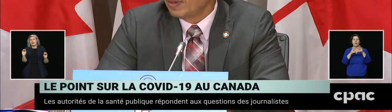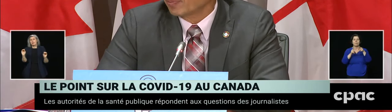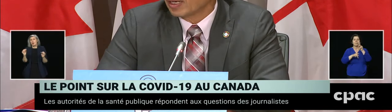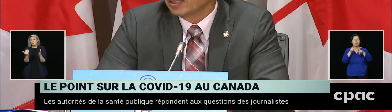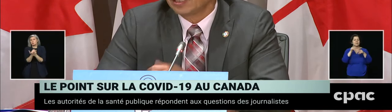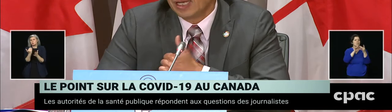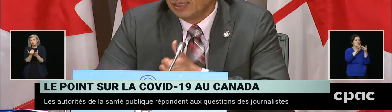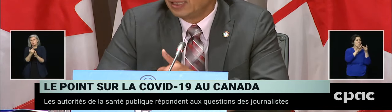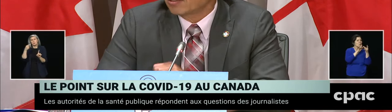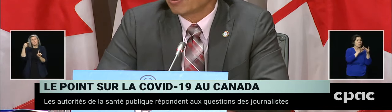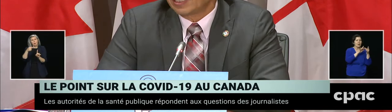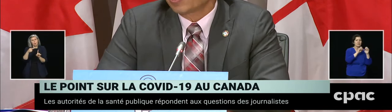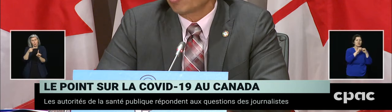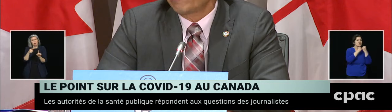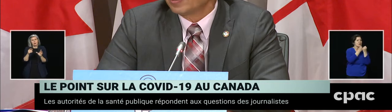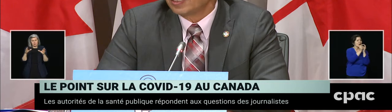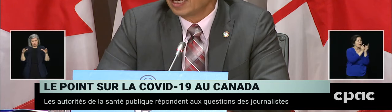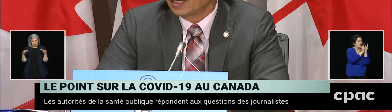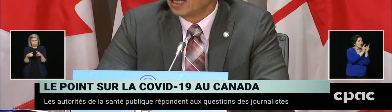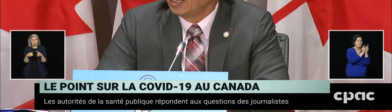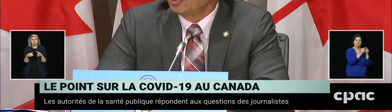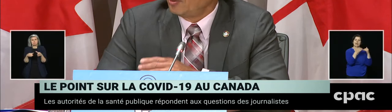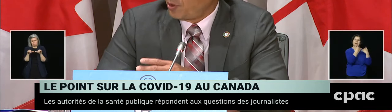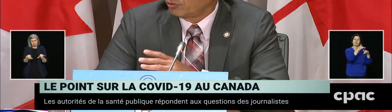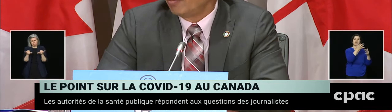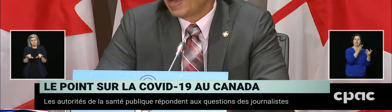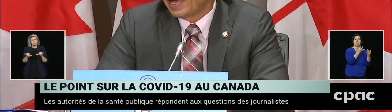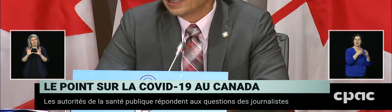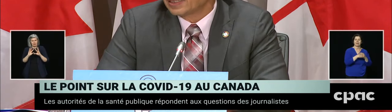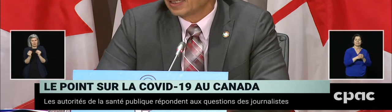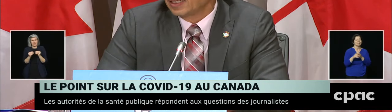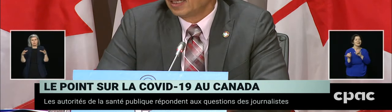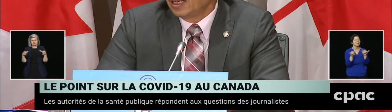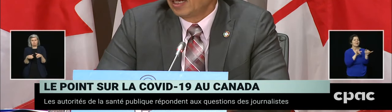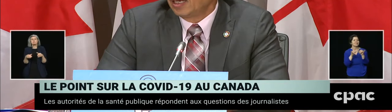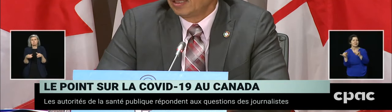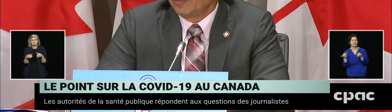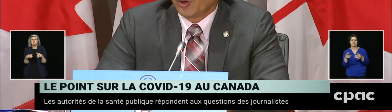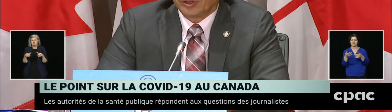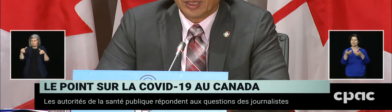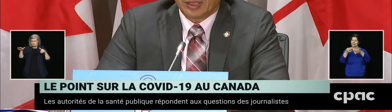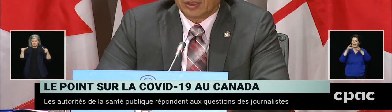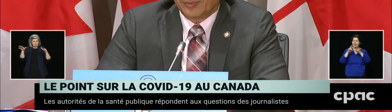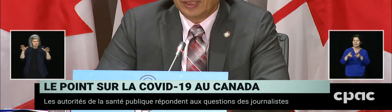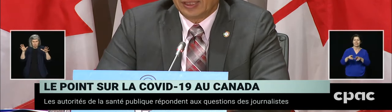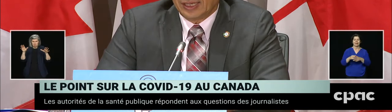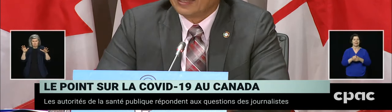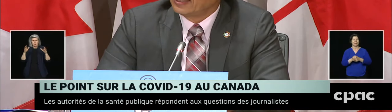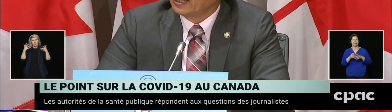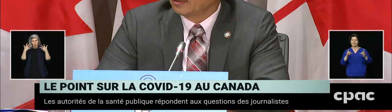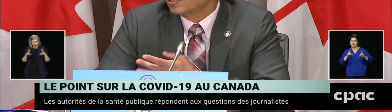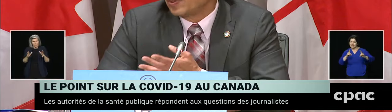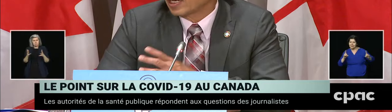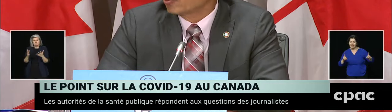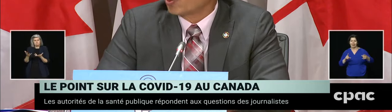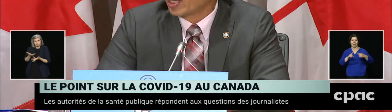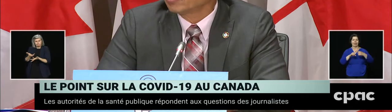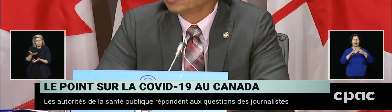THE BUBBLE IN A WAY. YOU WANT TO LIMIT THE NUMBER OF PEOPLE IN CONTACT WITH THE FAMILY AND WITH NEWBORNS.